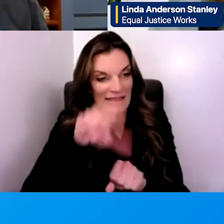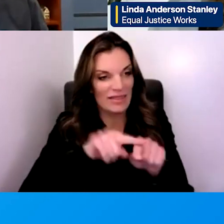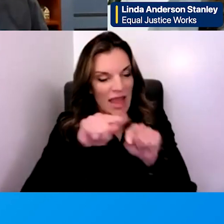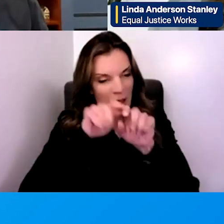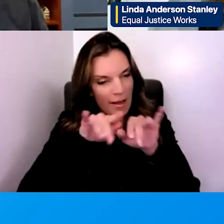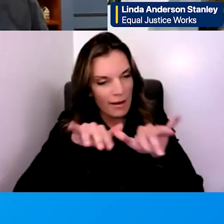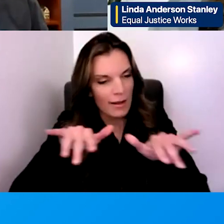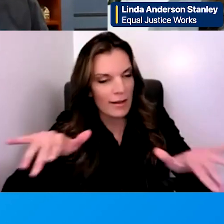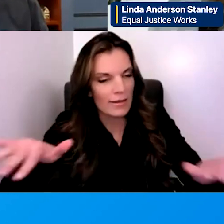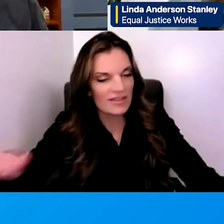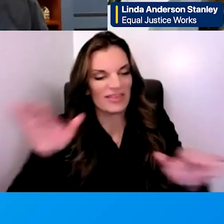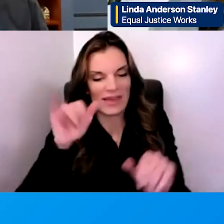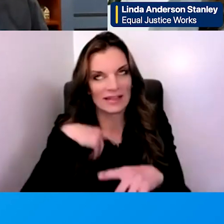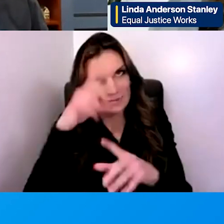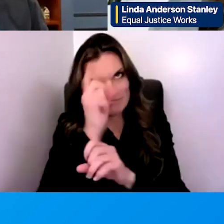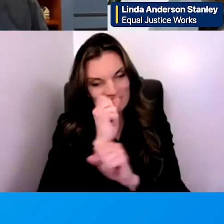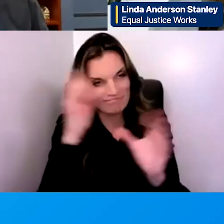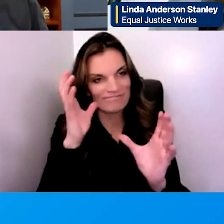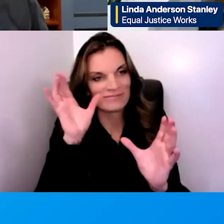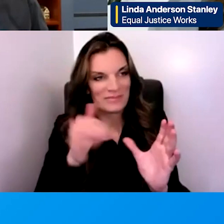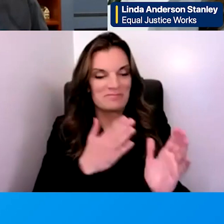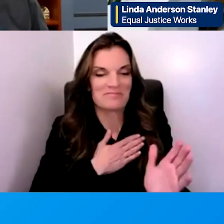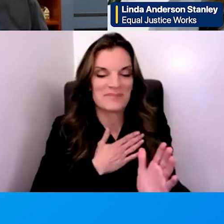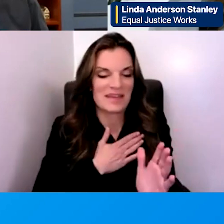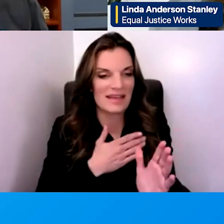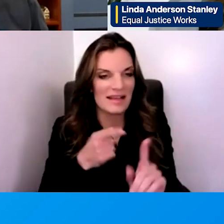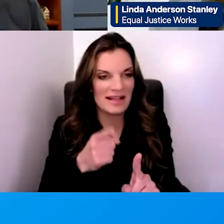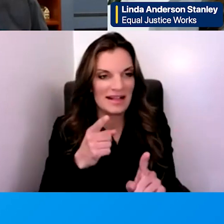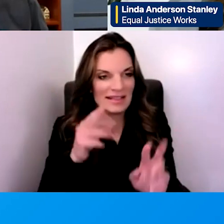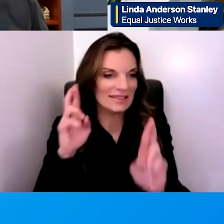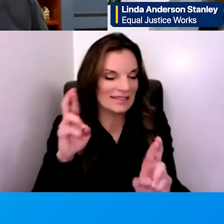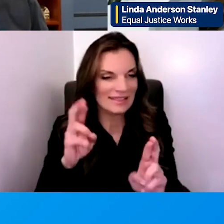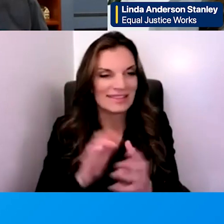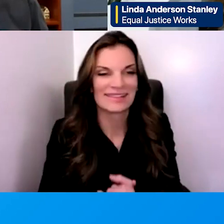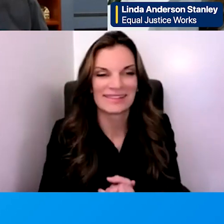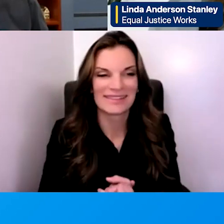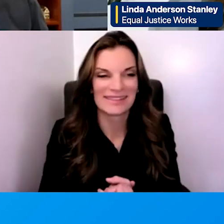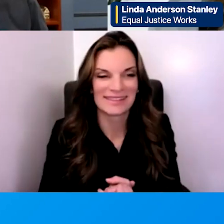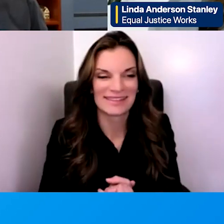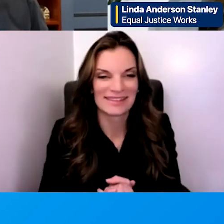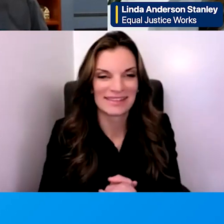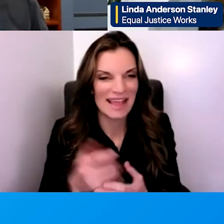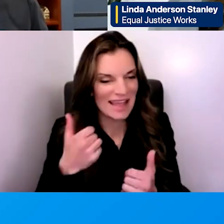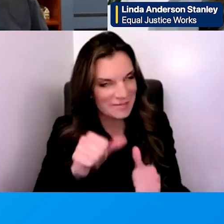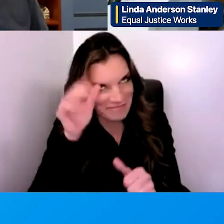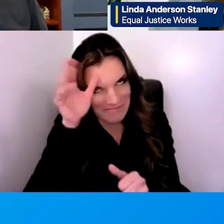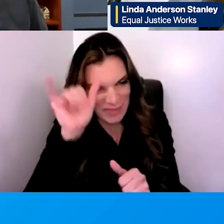for about everywhere. And my magical thinking reigns but I'm not going to let go of it.